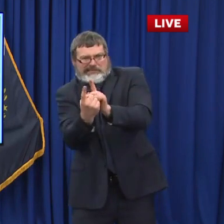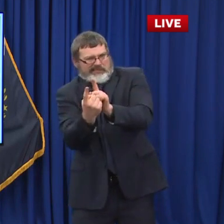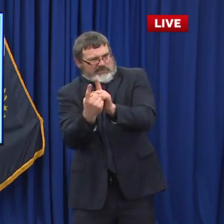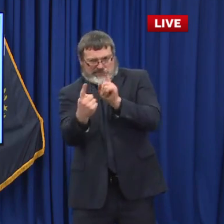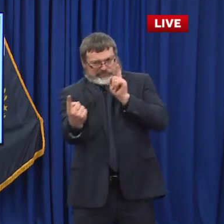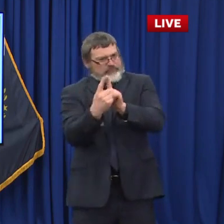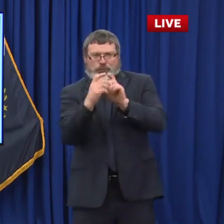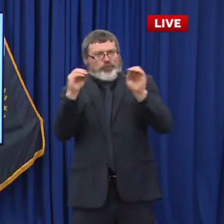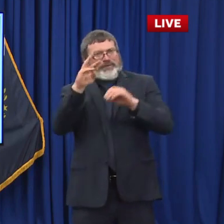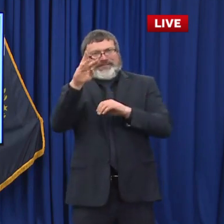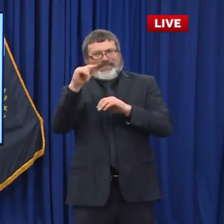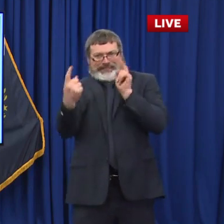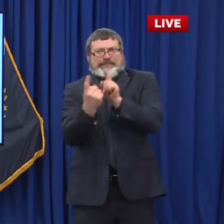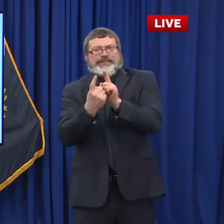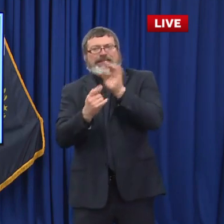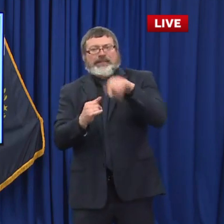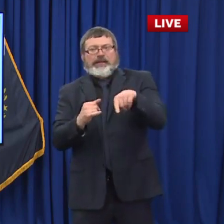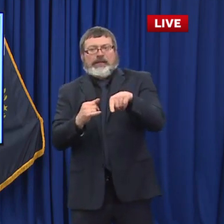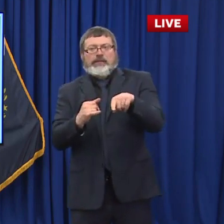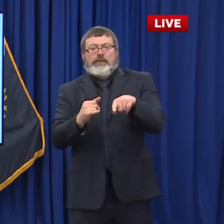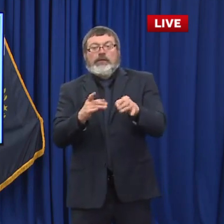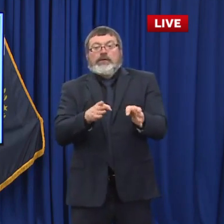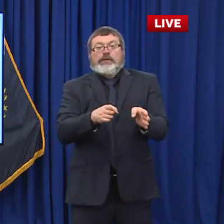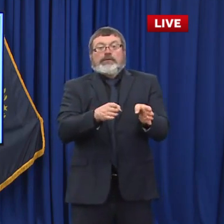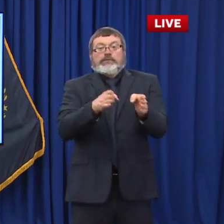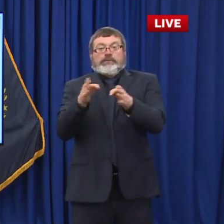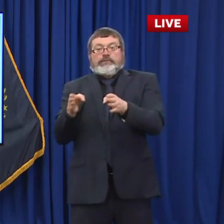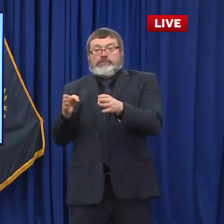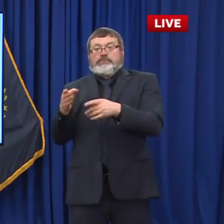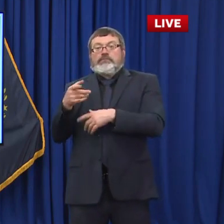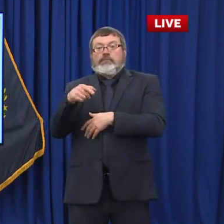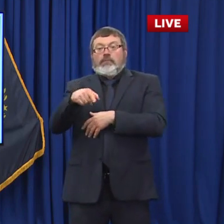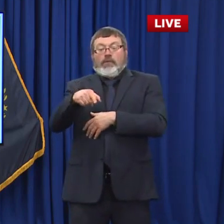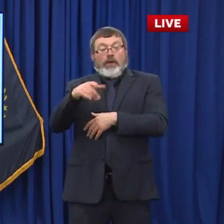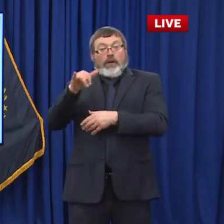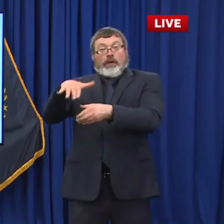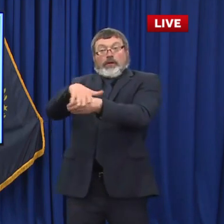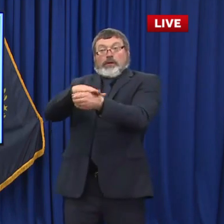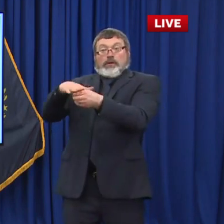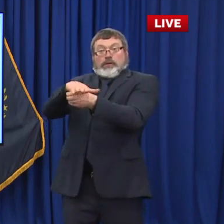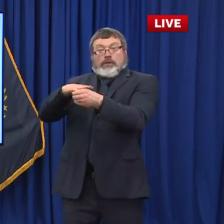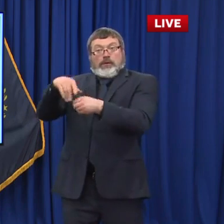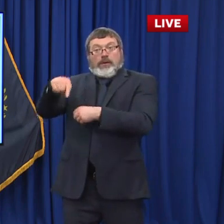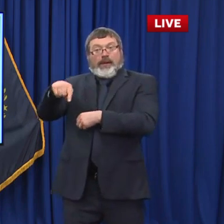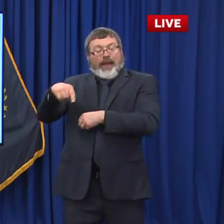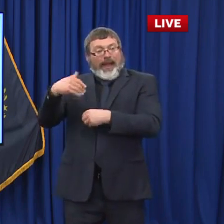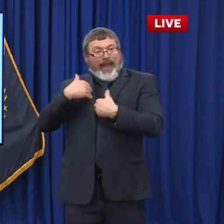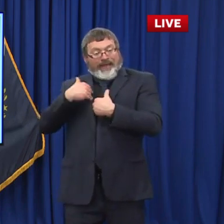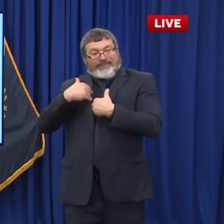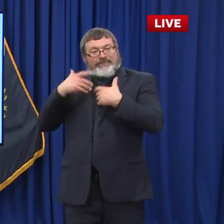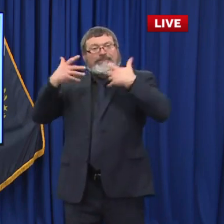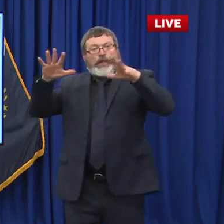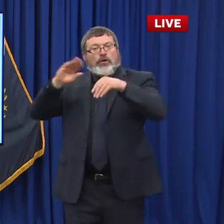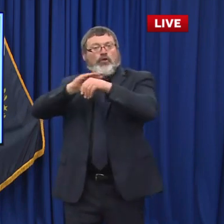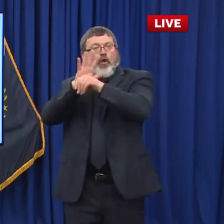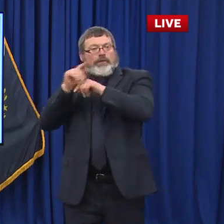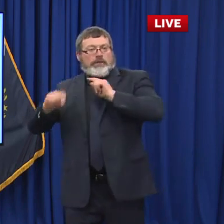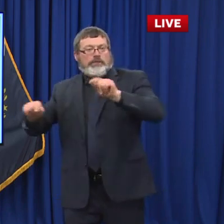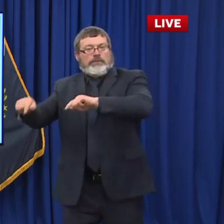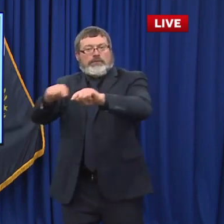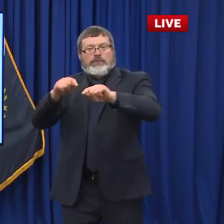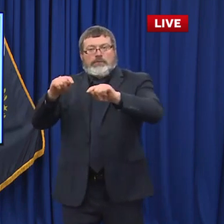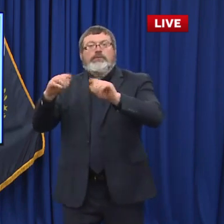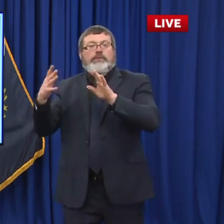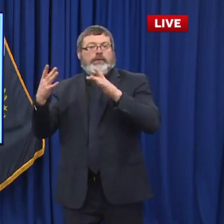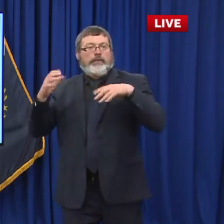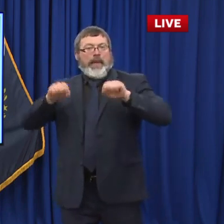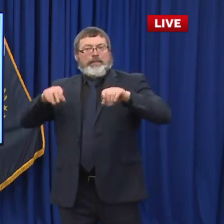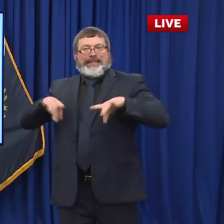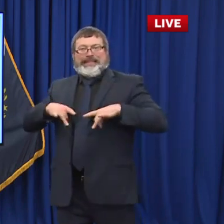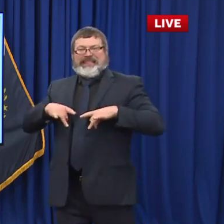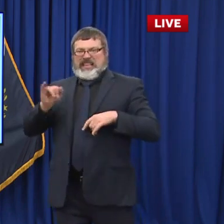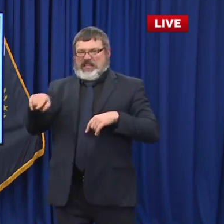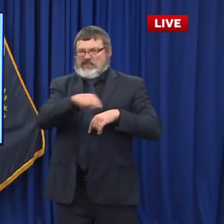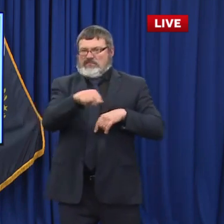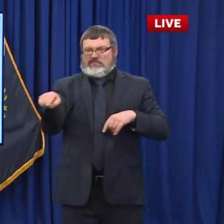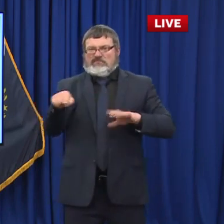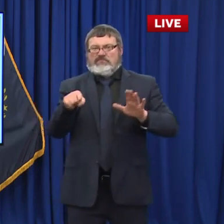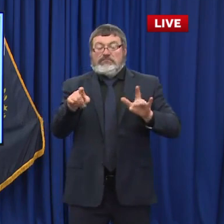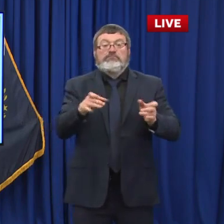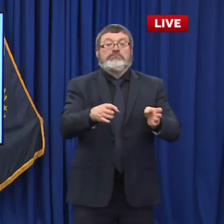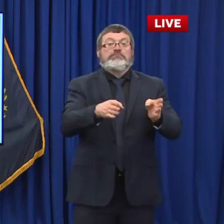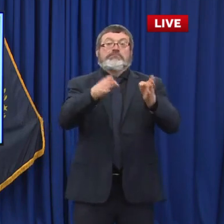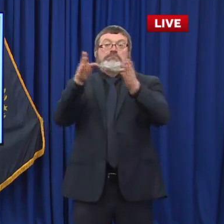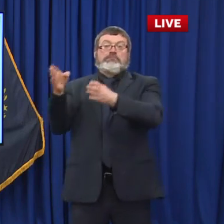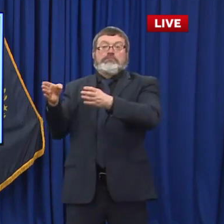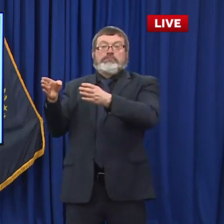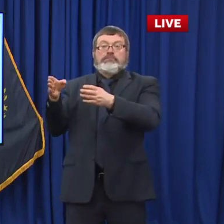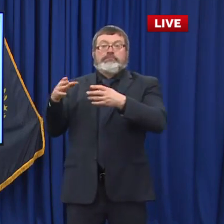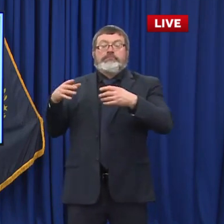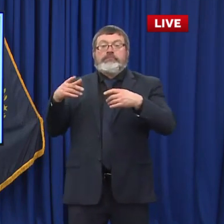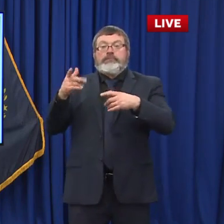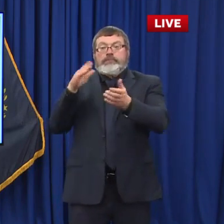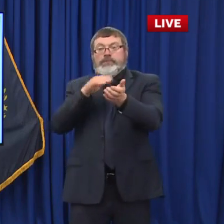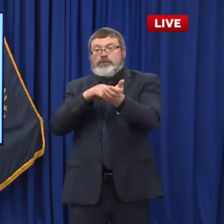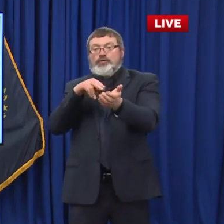THESE ARE PEOPLE WHO DIVIDE -- WHO PROVIDE DIRECT PATIENT CARE AND ALSO HEALTH CARE WORKERS IN PATIENT CARE AREAS AND MAY COME IN CONTACT WITH PATIENTS COULD BE INFECTED WITH COVID-19.